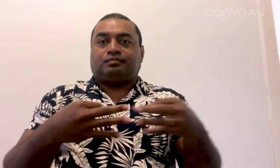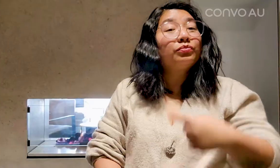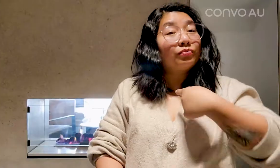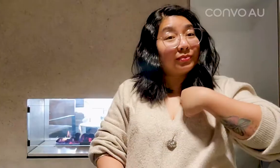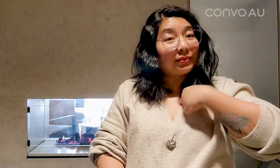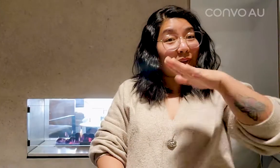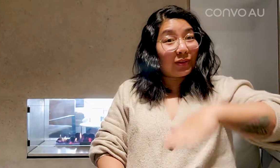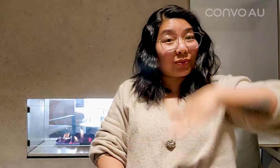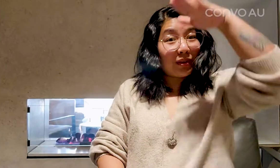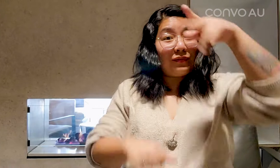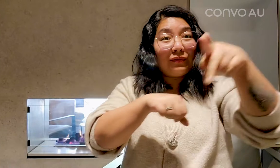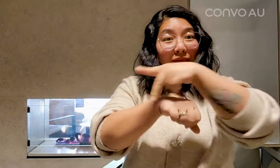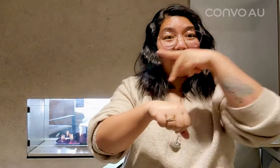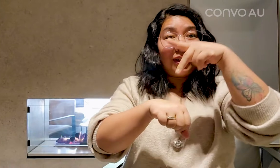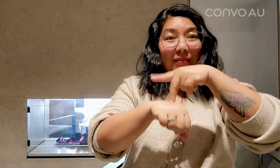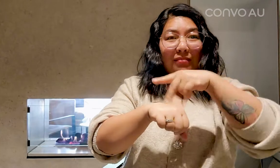I grew up in the Philippines.